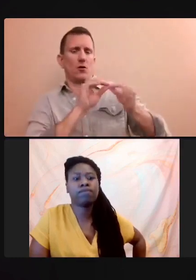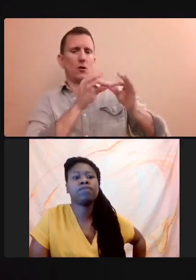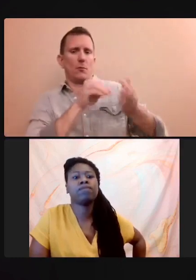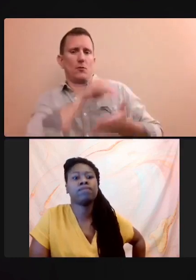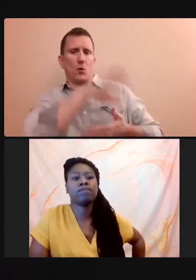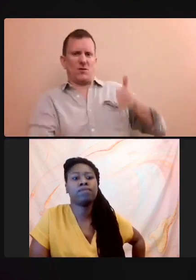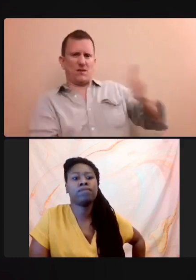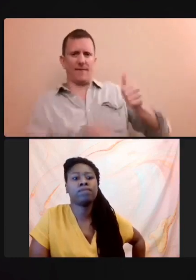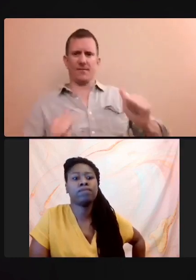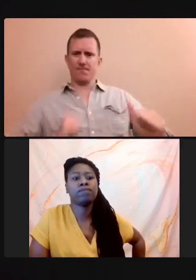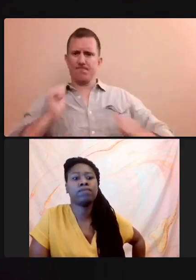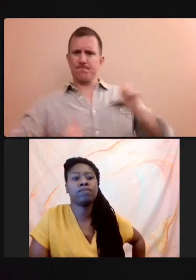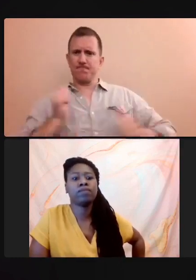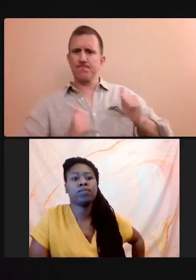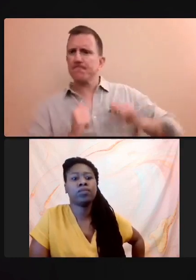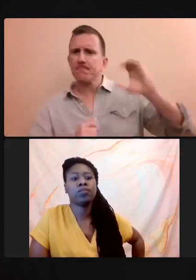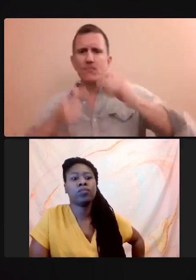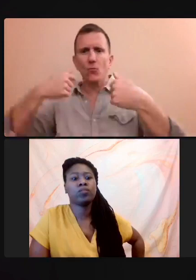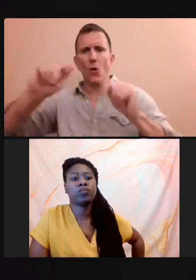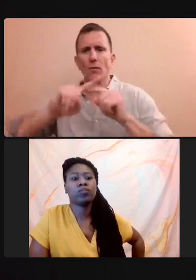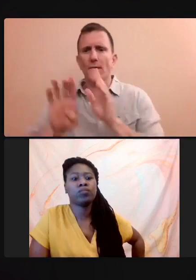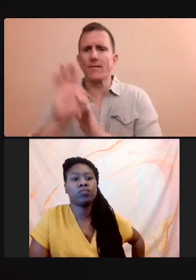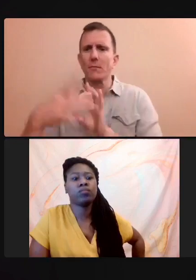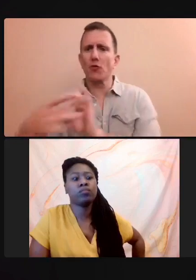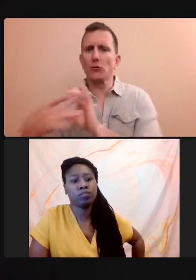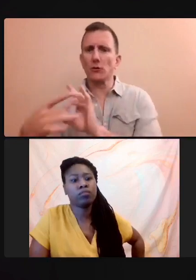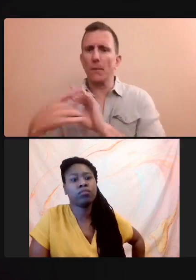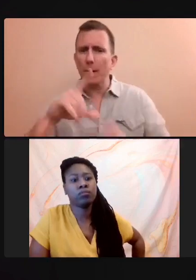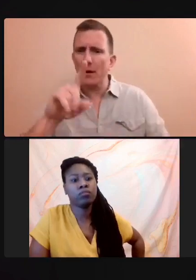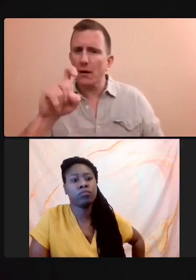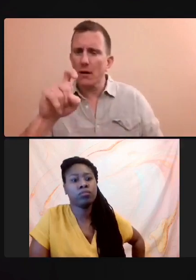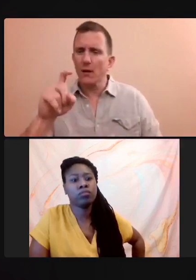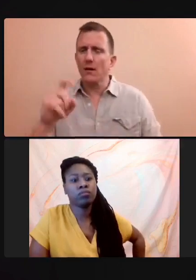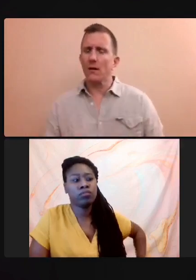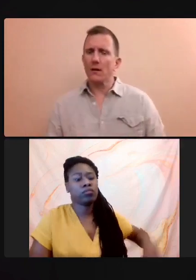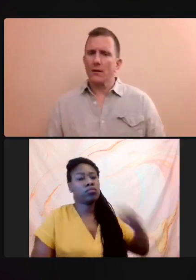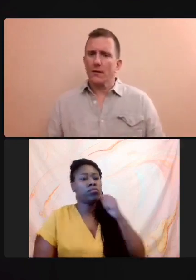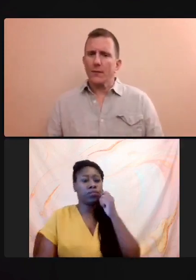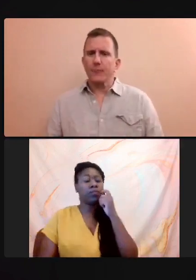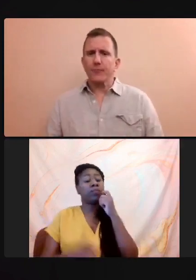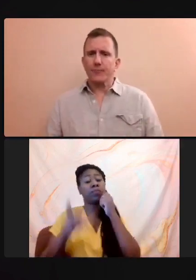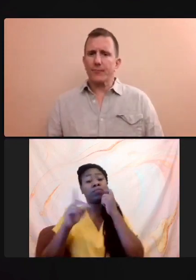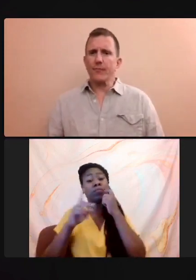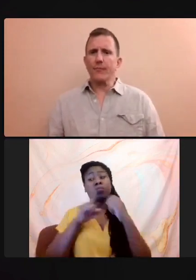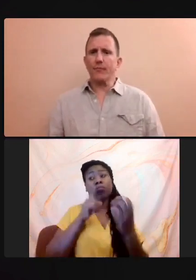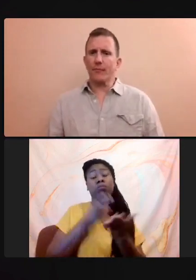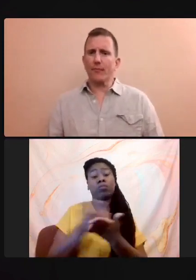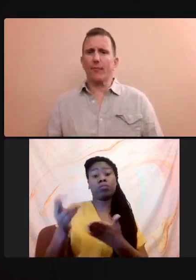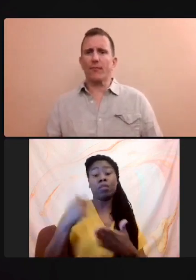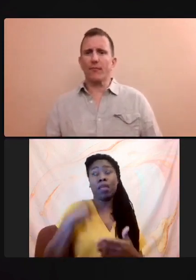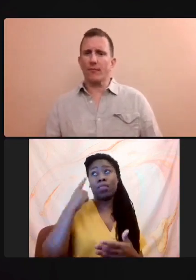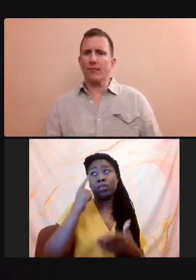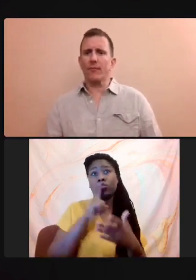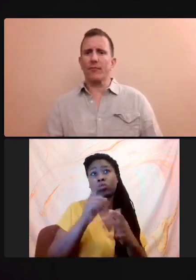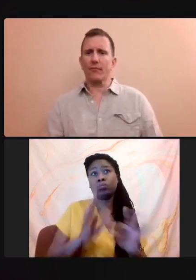Maybe we teach the programs themselves to encourage them to seek out deaf mentors and